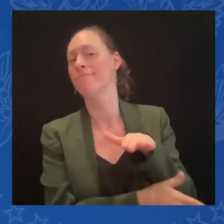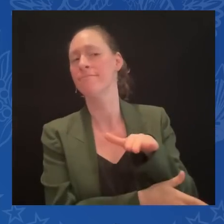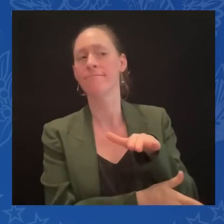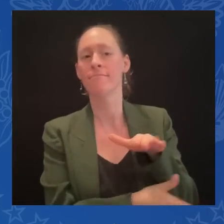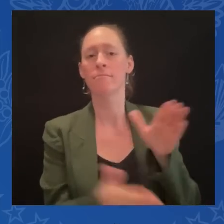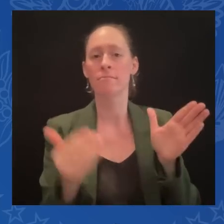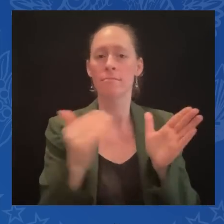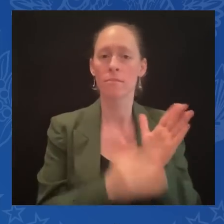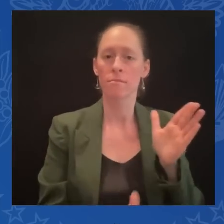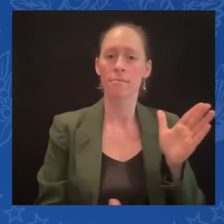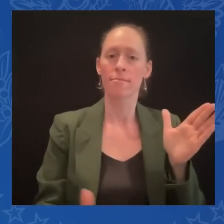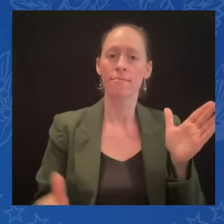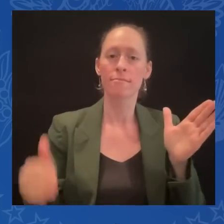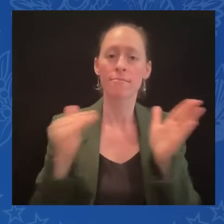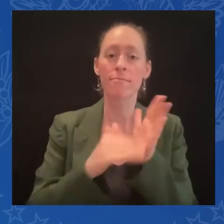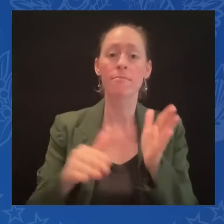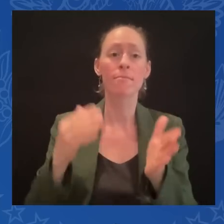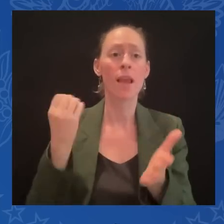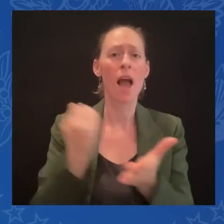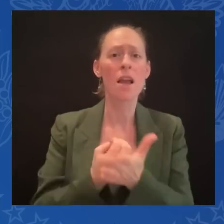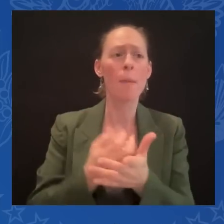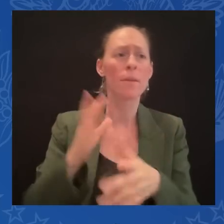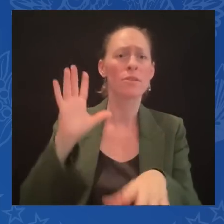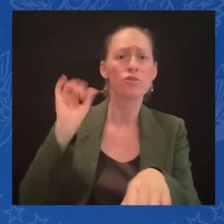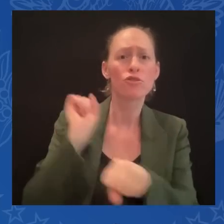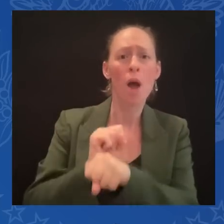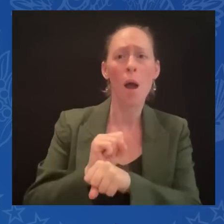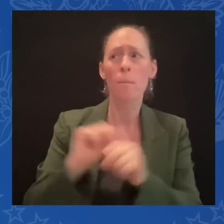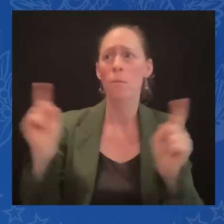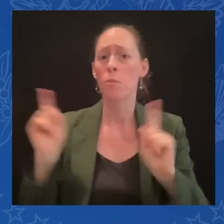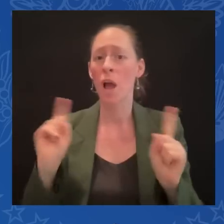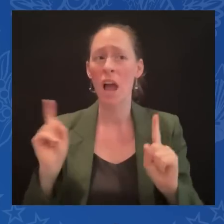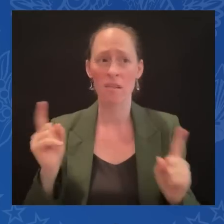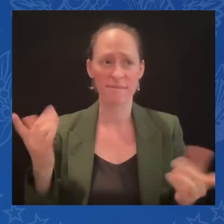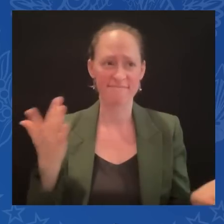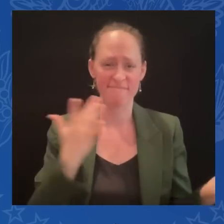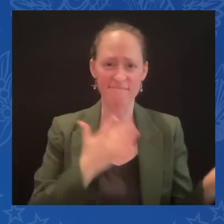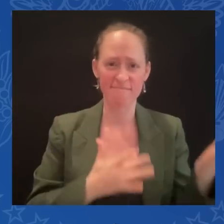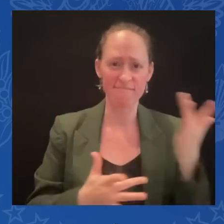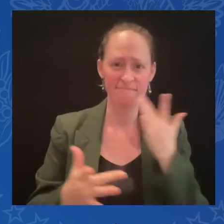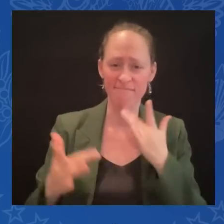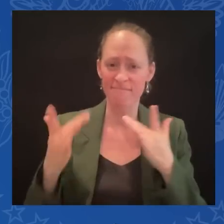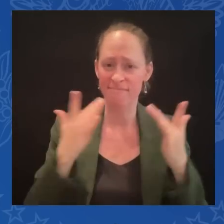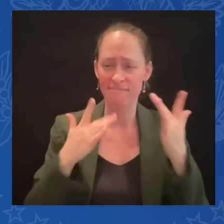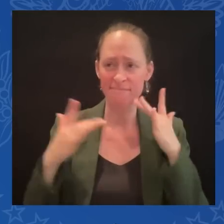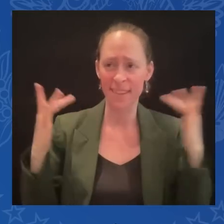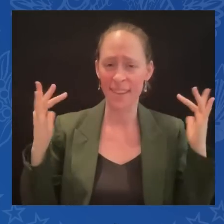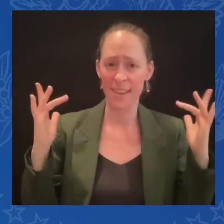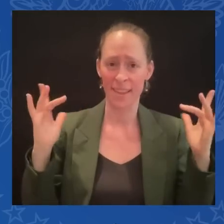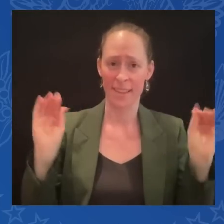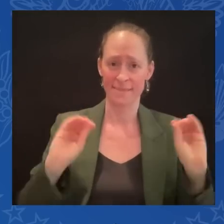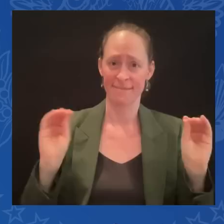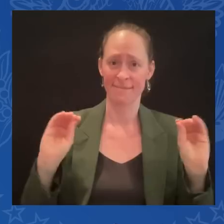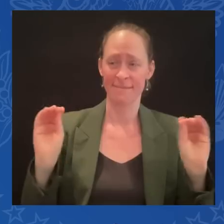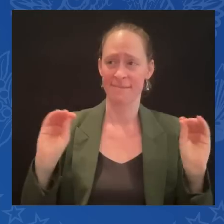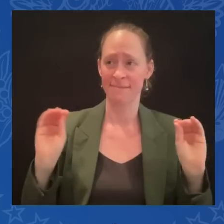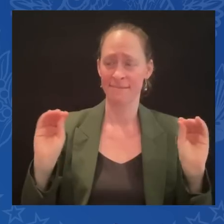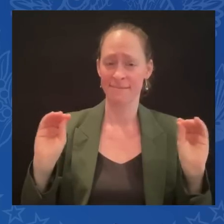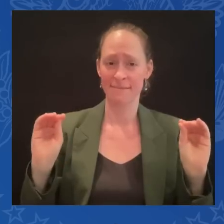Your policies, Mr. President, demonstrate that you understand that we must make America's greatness accessible